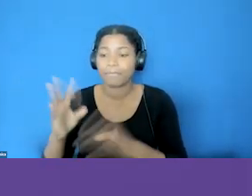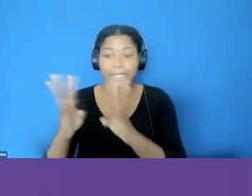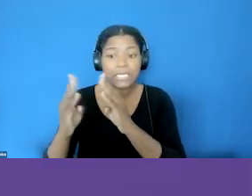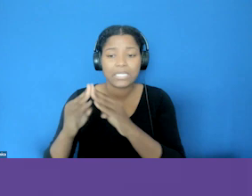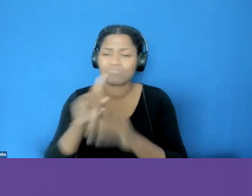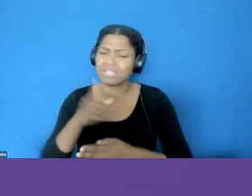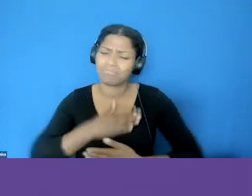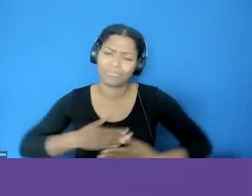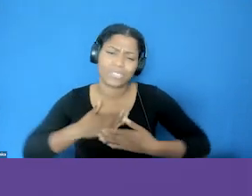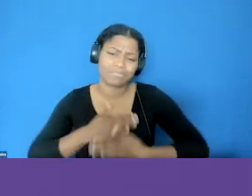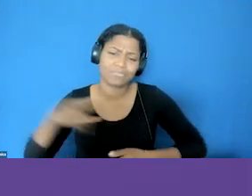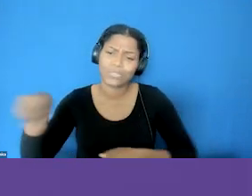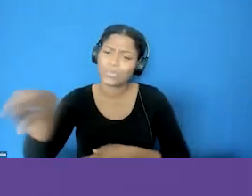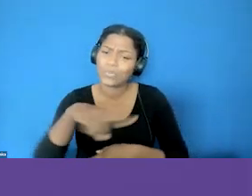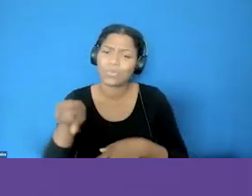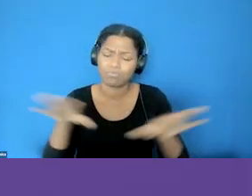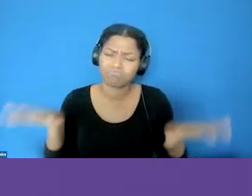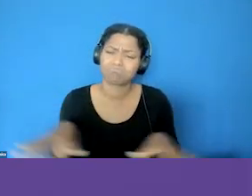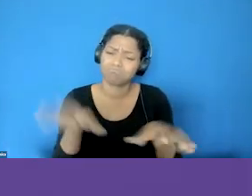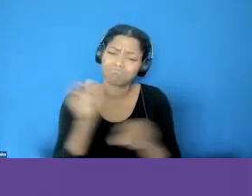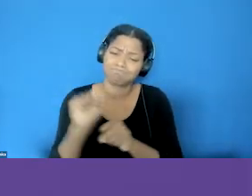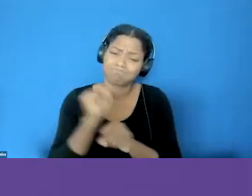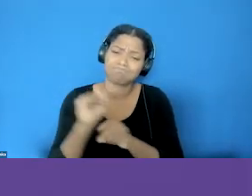We appreciate you all and all of your efforts.